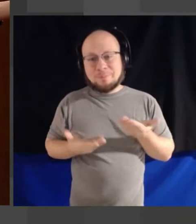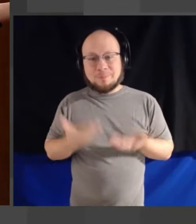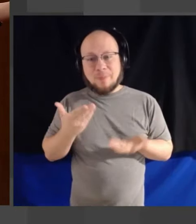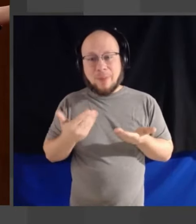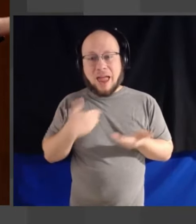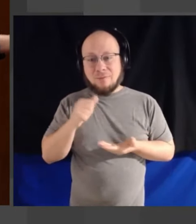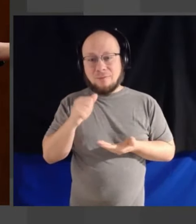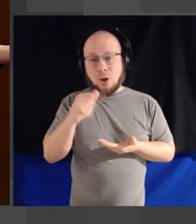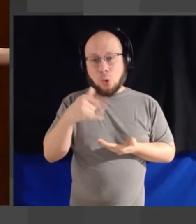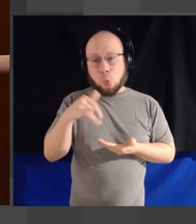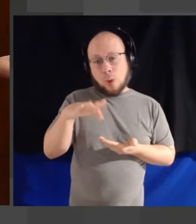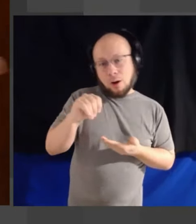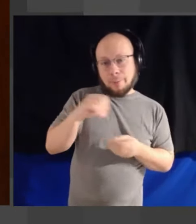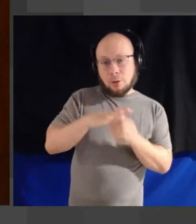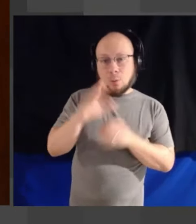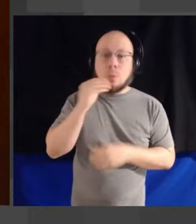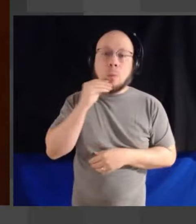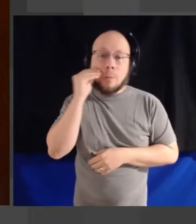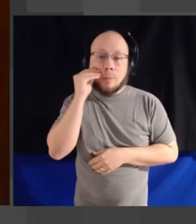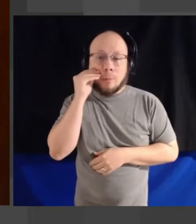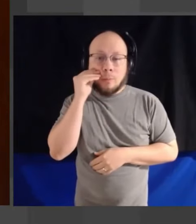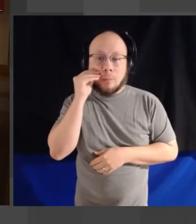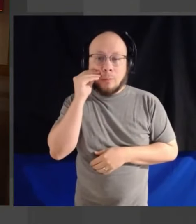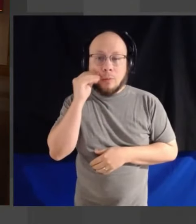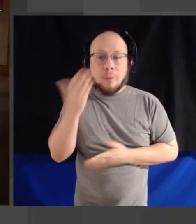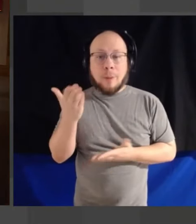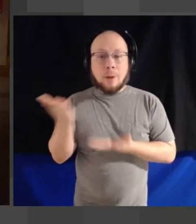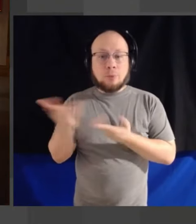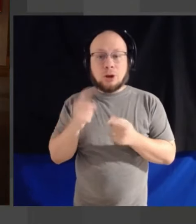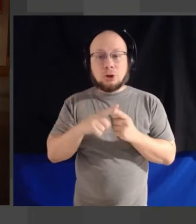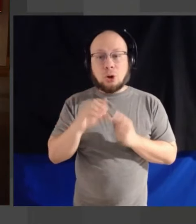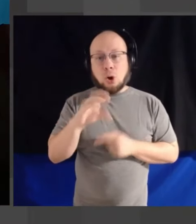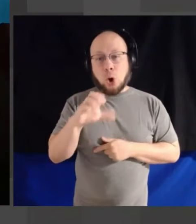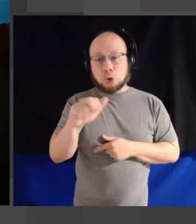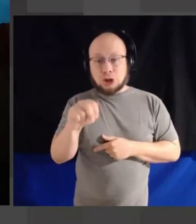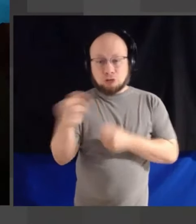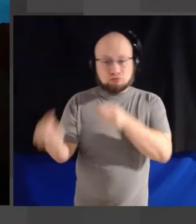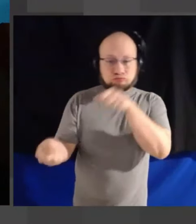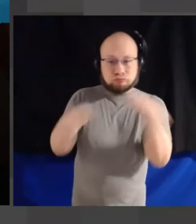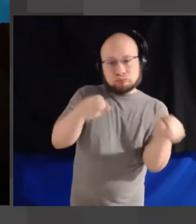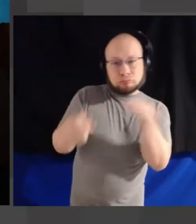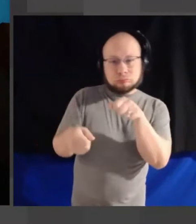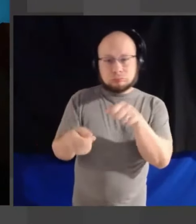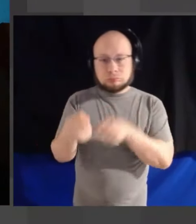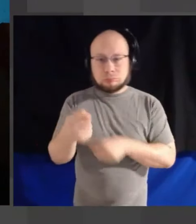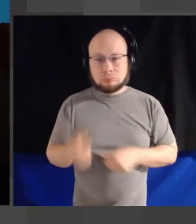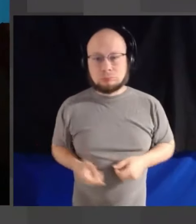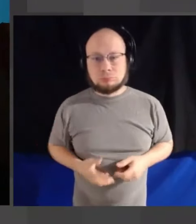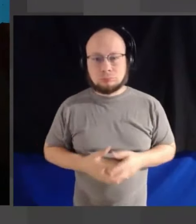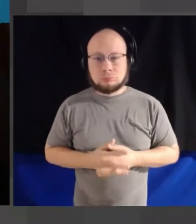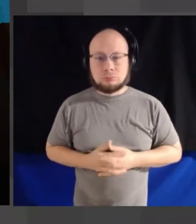WITH YOU SO MAYBE YOU COULD